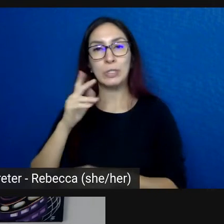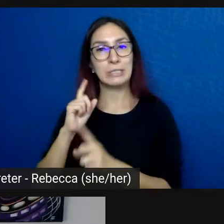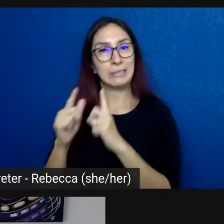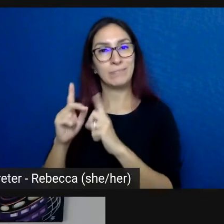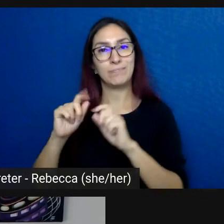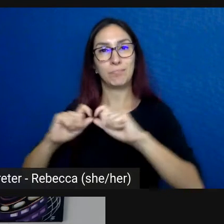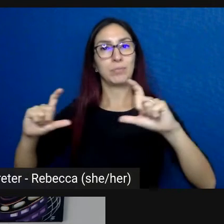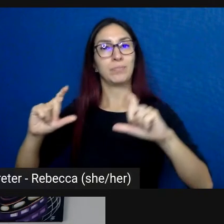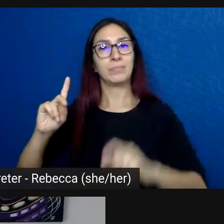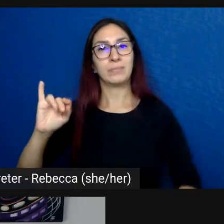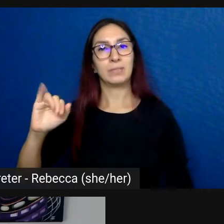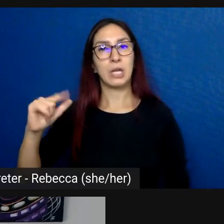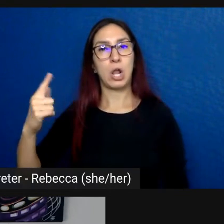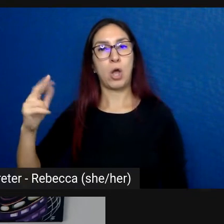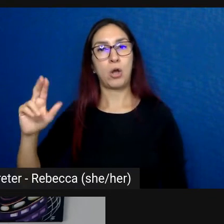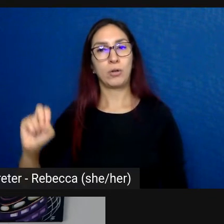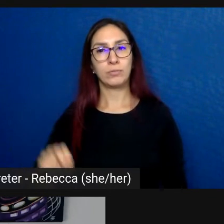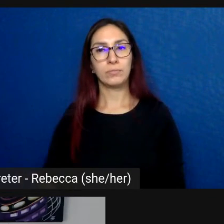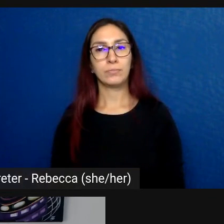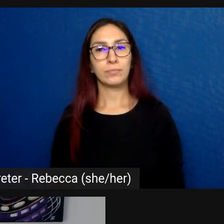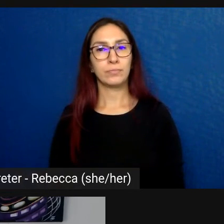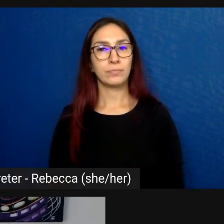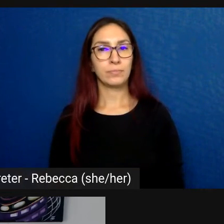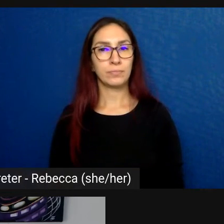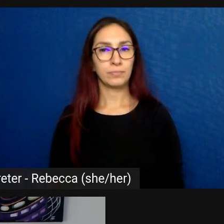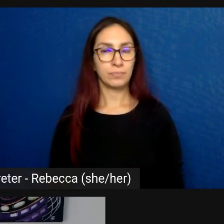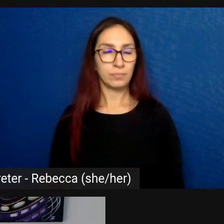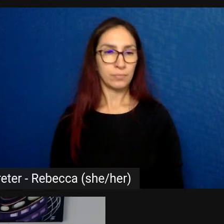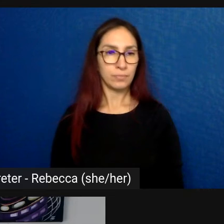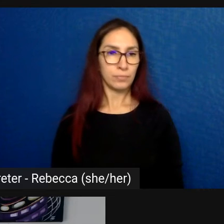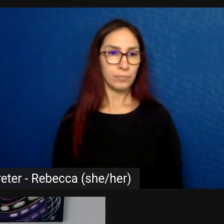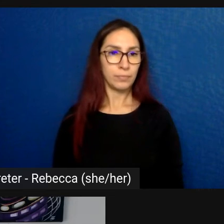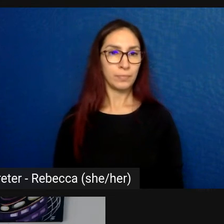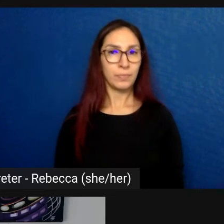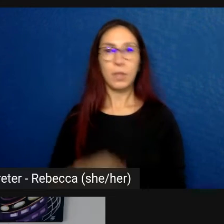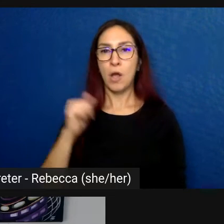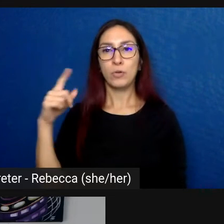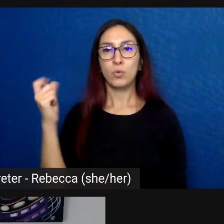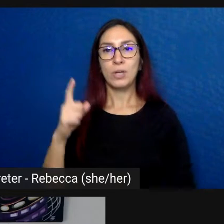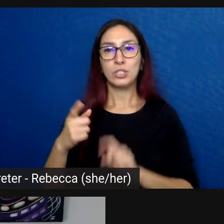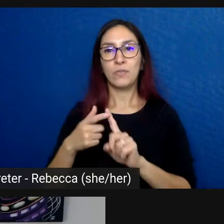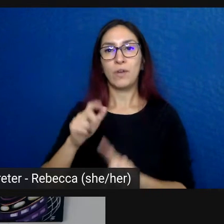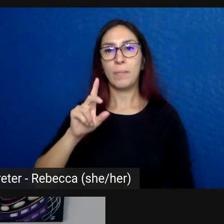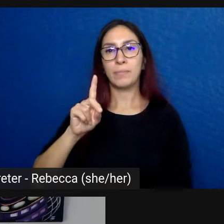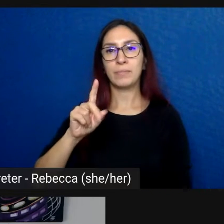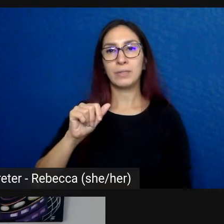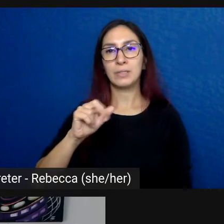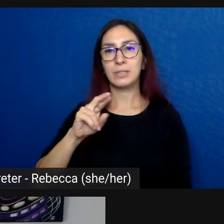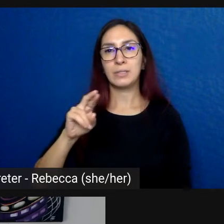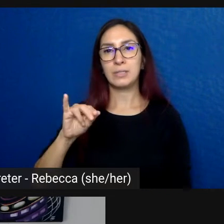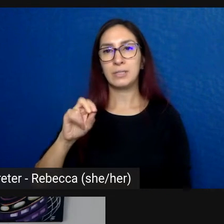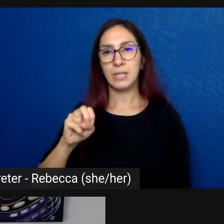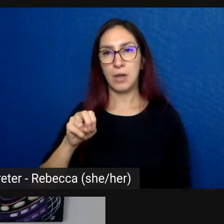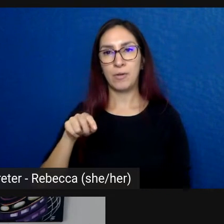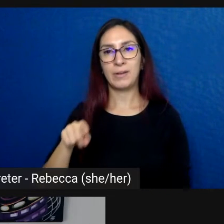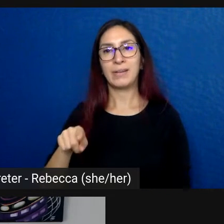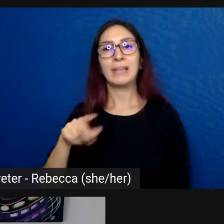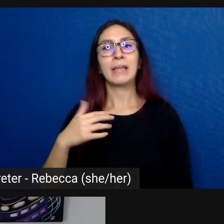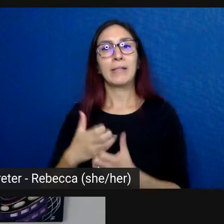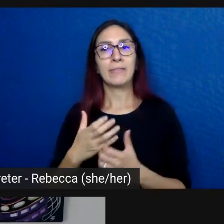We got another question in the chat from Darren. He said in the accessible forms talk yesterday, they mentioned